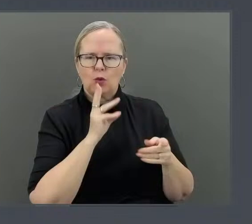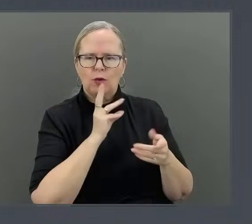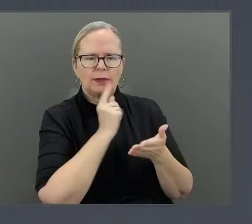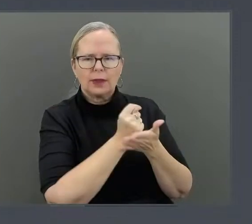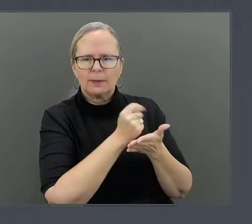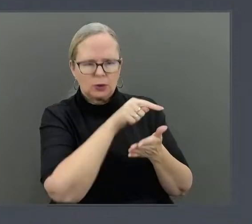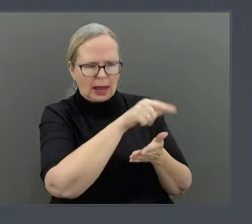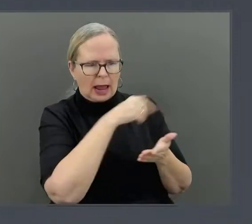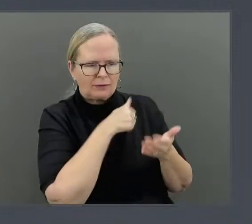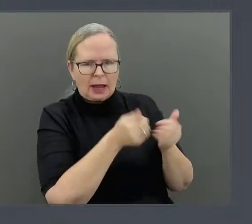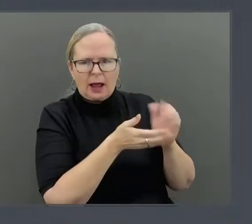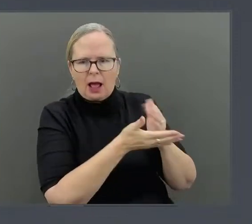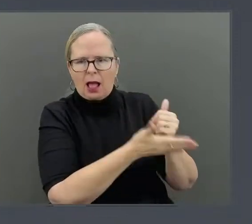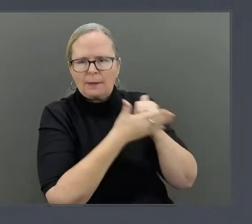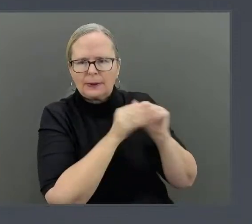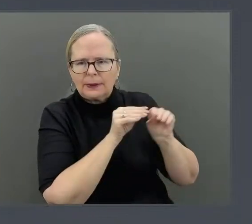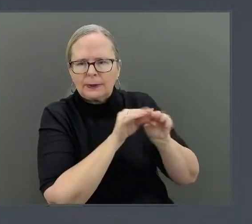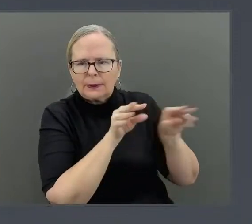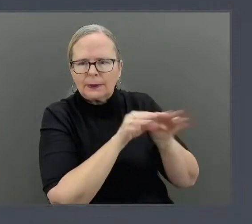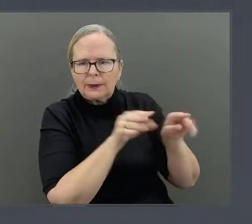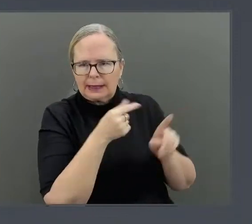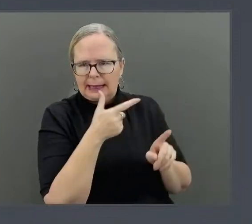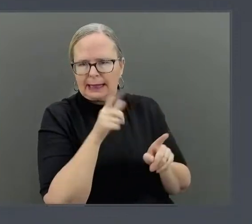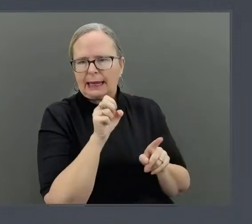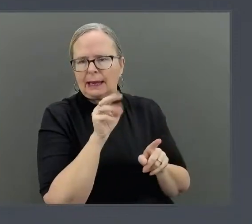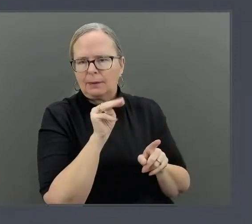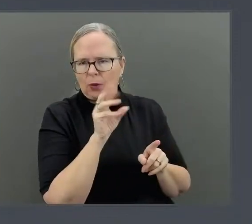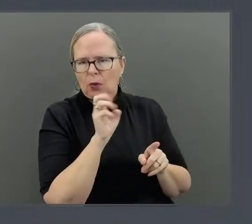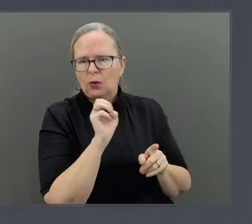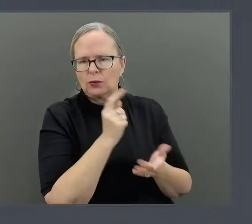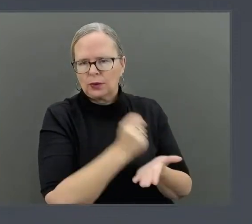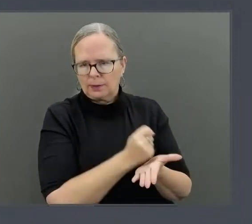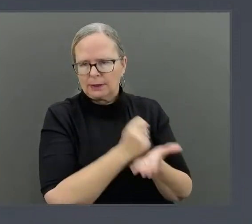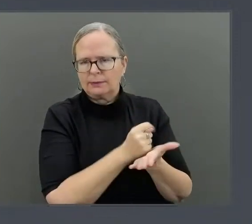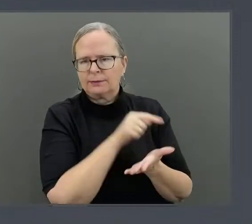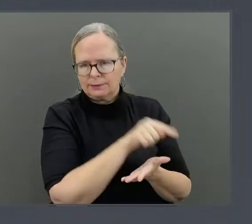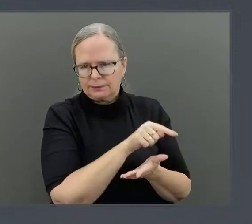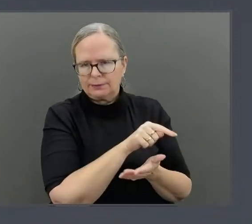plant that's been running at capacity for the last couple of weeks and it's been an absolutely vital